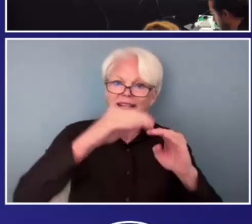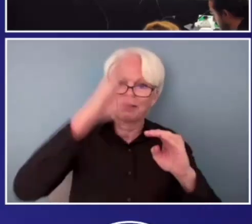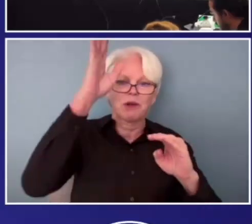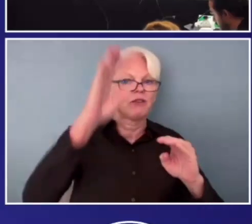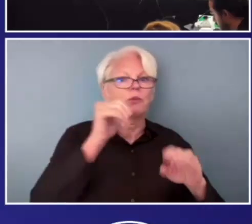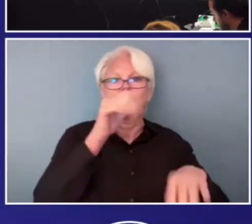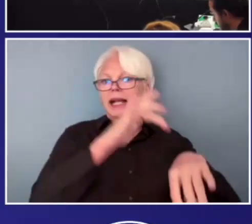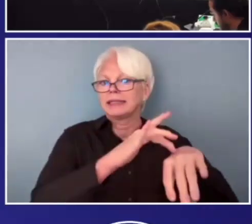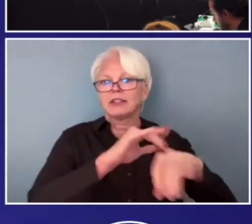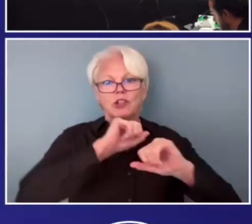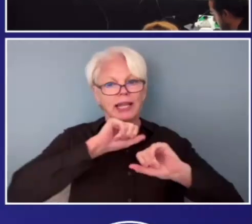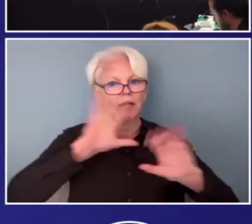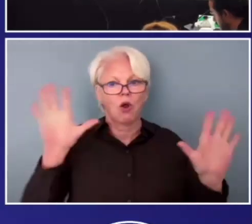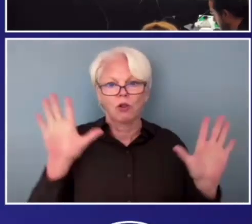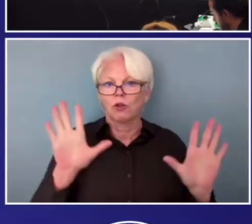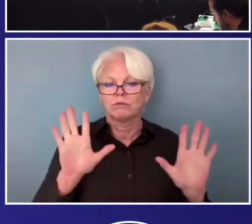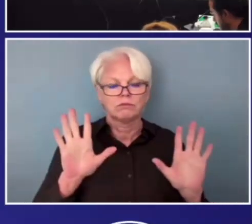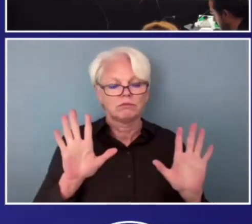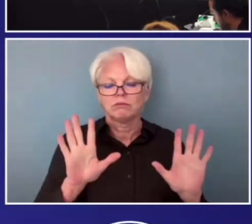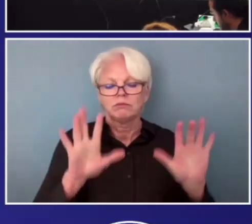all. It stays as the rule of record